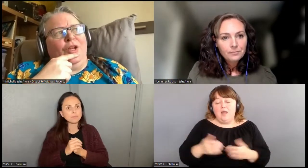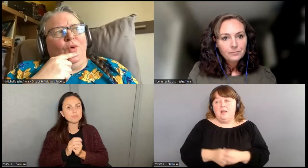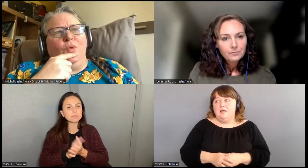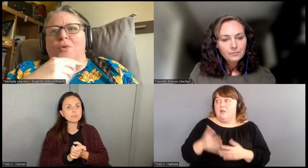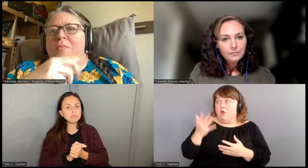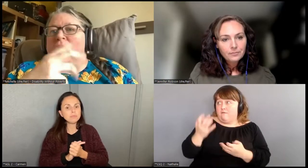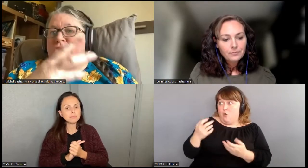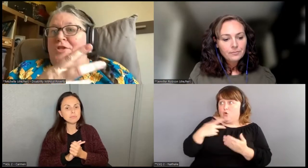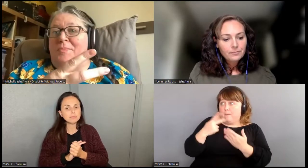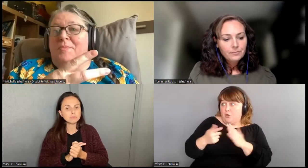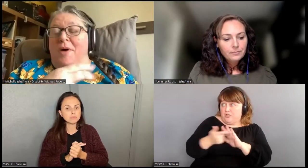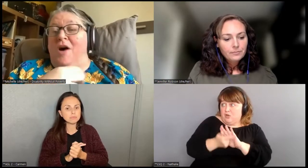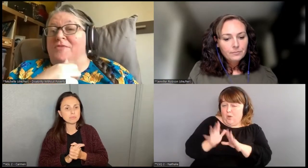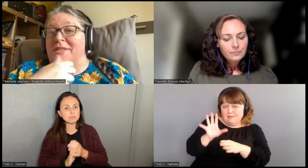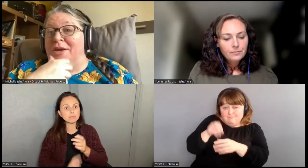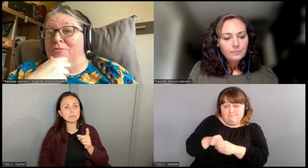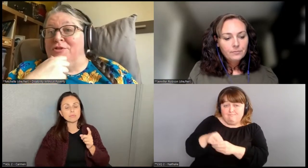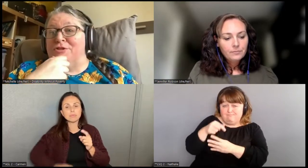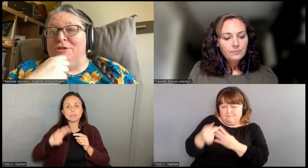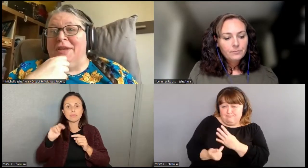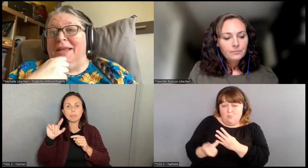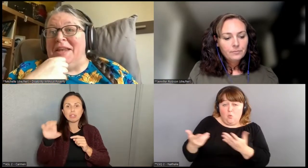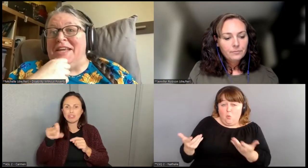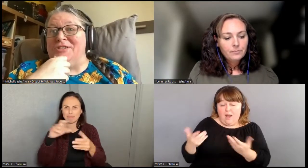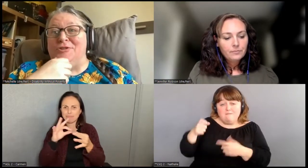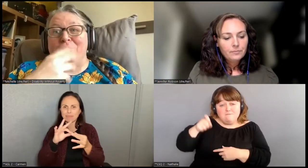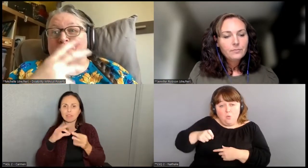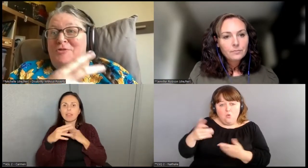YOU KNOW, YOU MENTIONED THE PERFECT -- YOU KNOW, REDUCTION, ELIMINATION, ALL OF THOSE